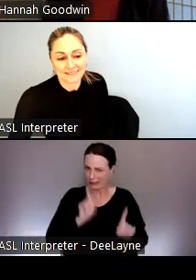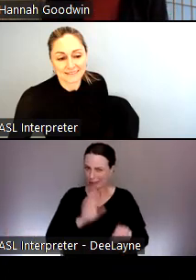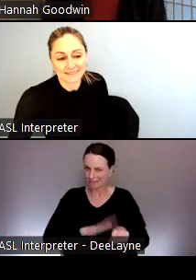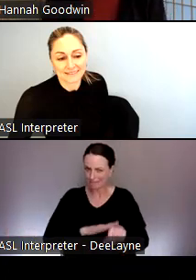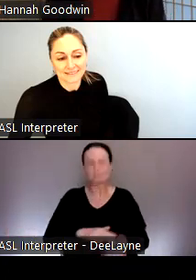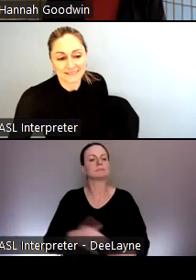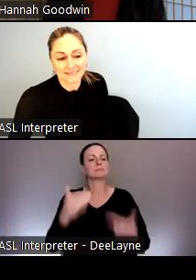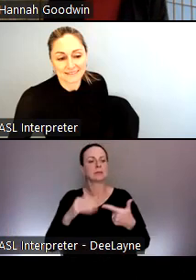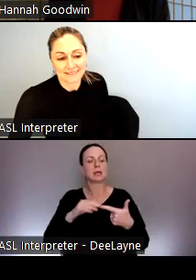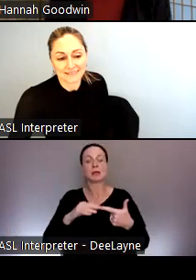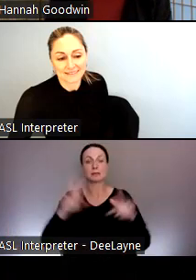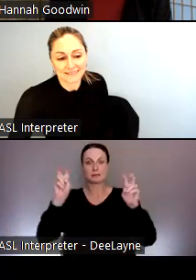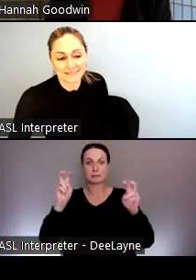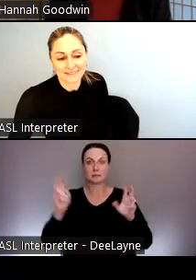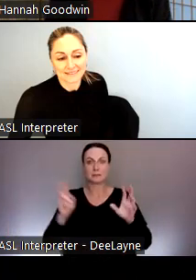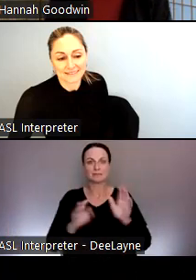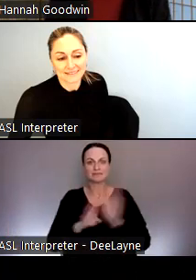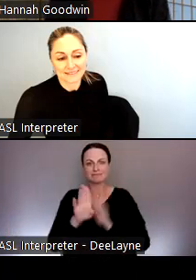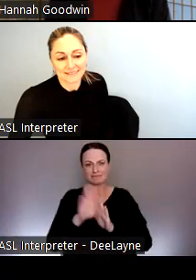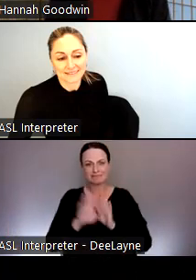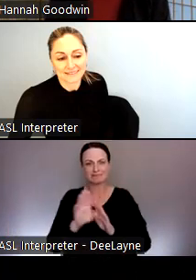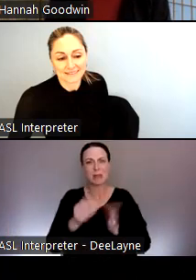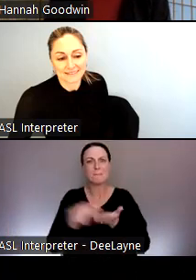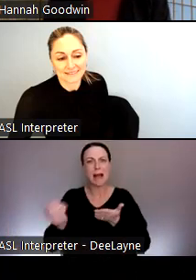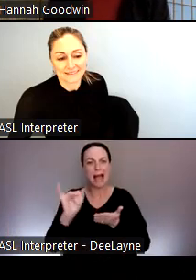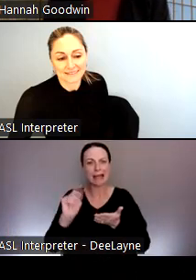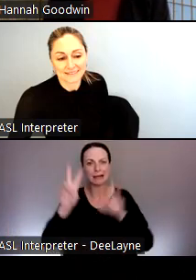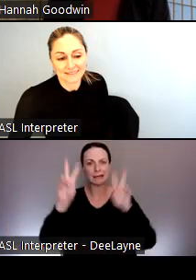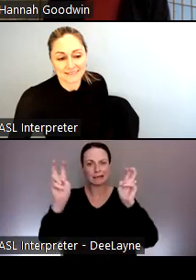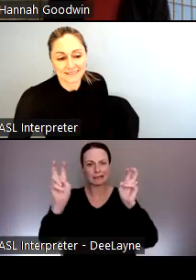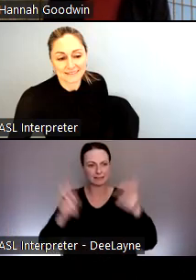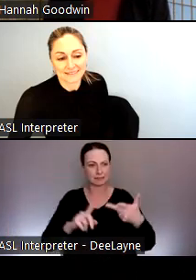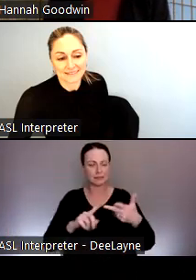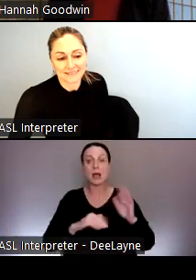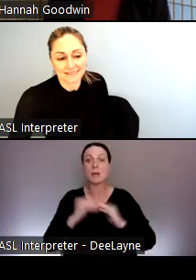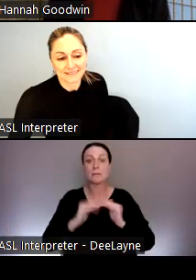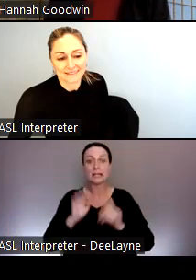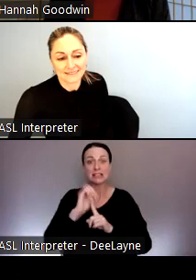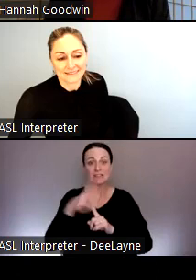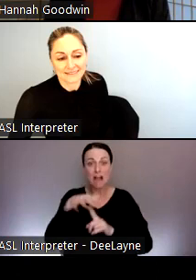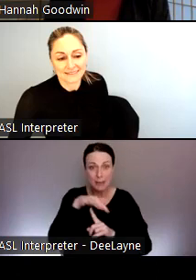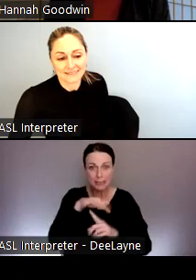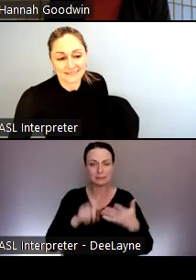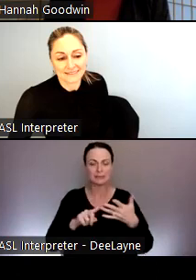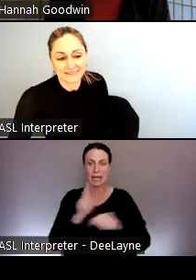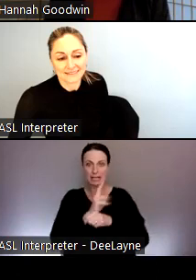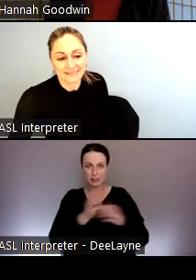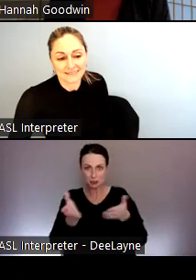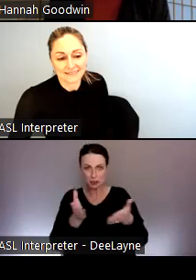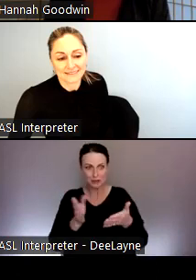Building buy-in. The built environment. Customer service and staff training.